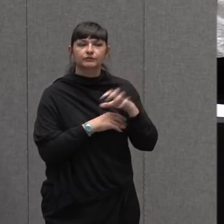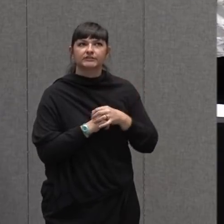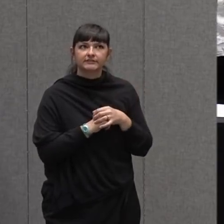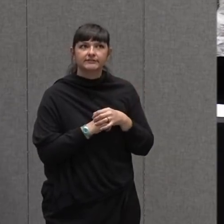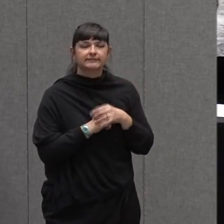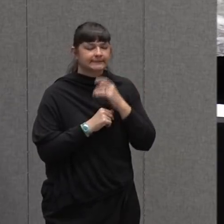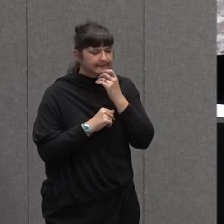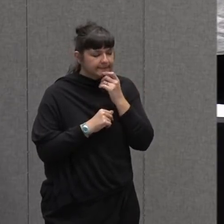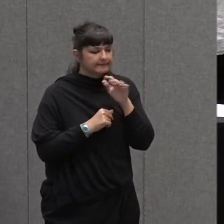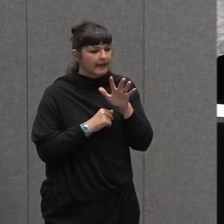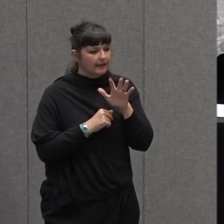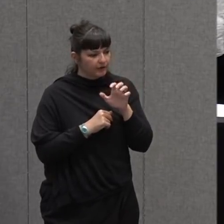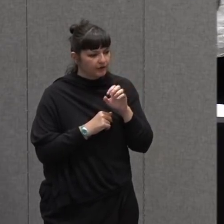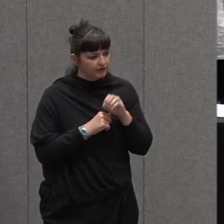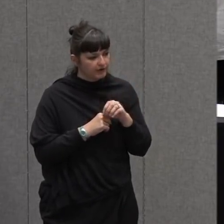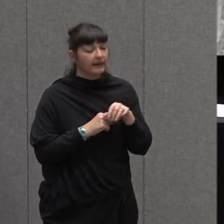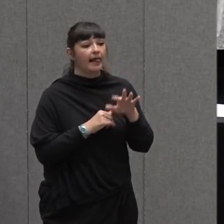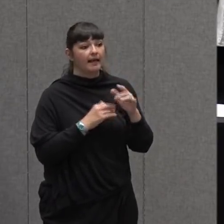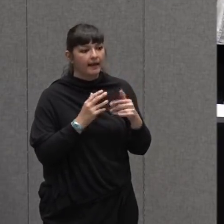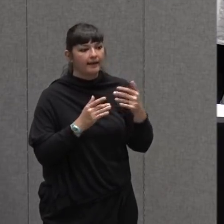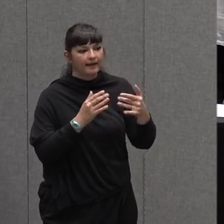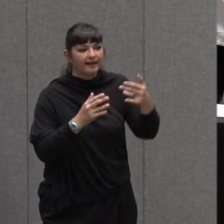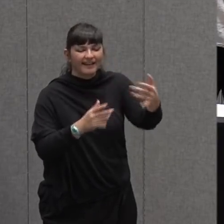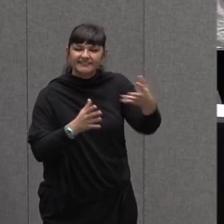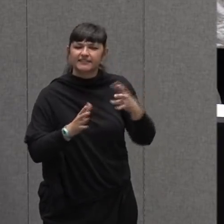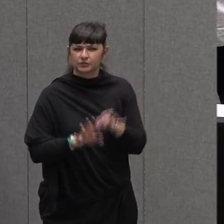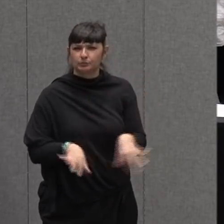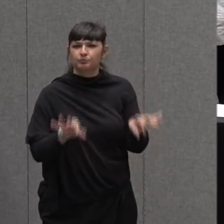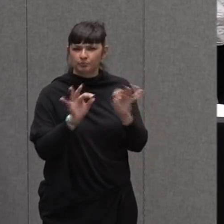I think it was very important to make sure we did that.